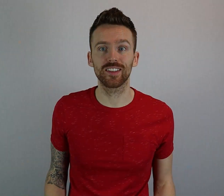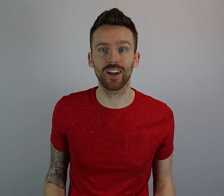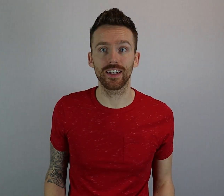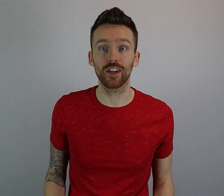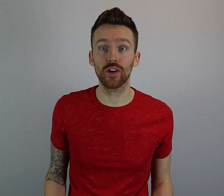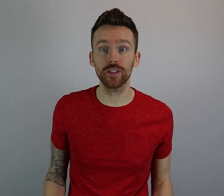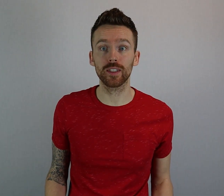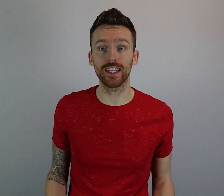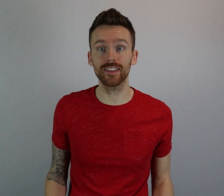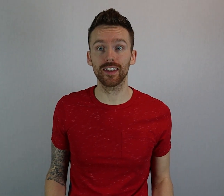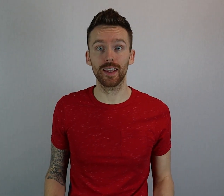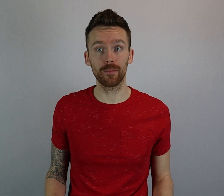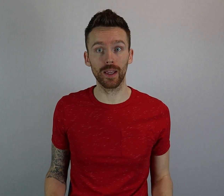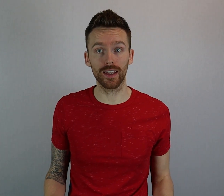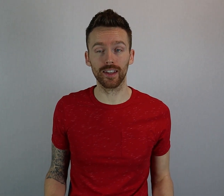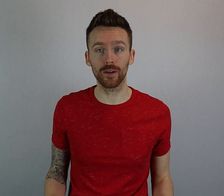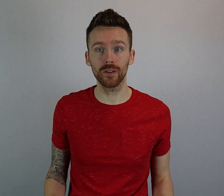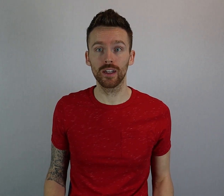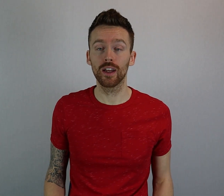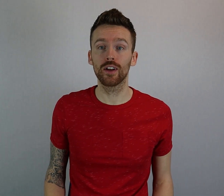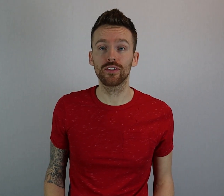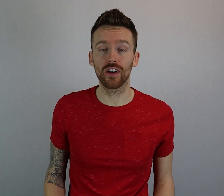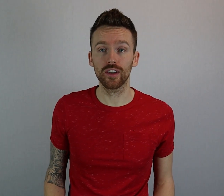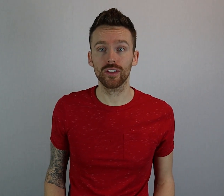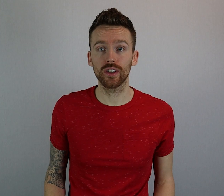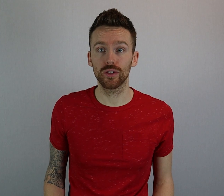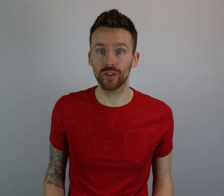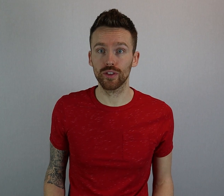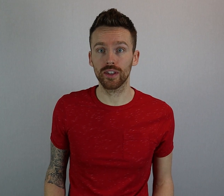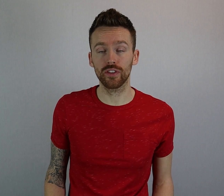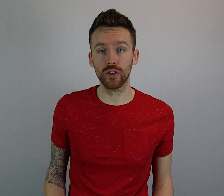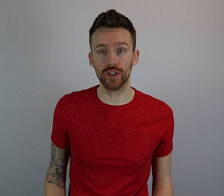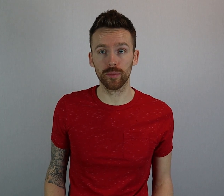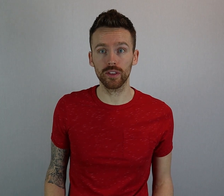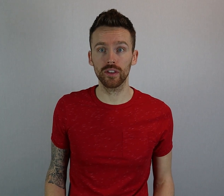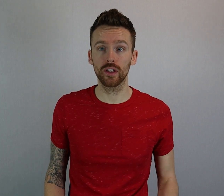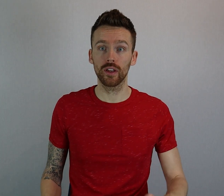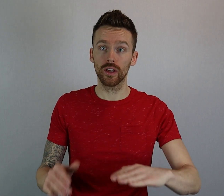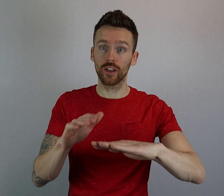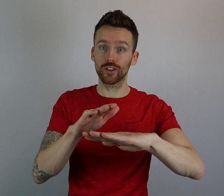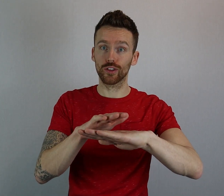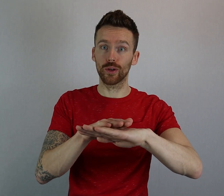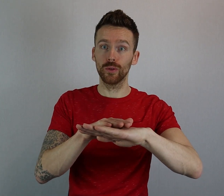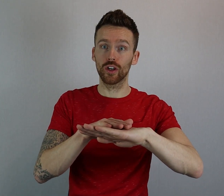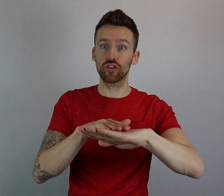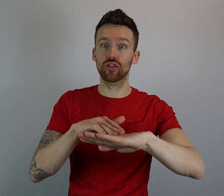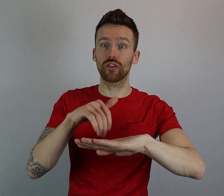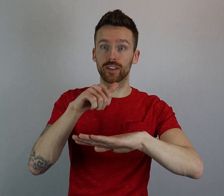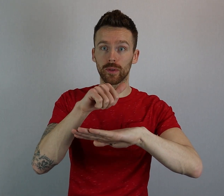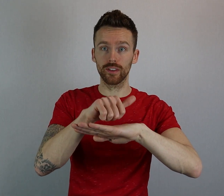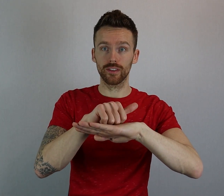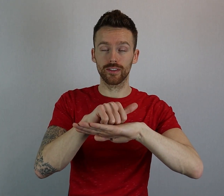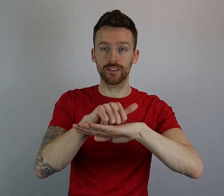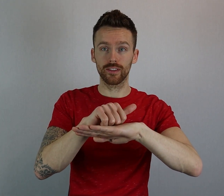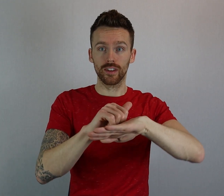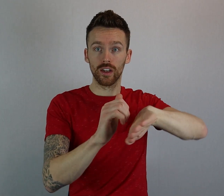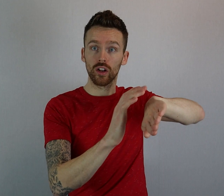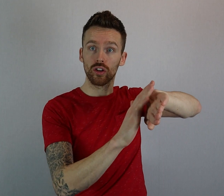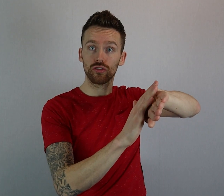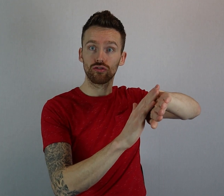To sign Christmas List in BSL first use the sign for Christmas, so Christmas.